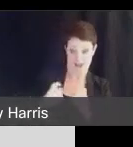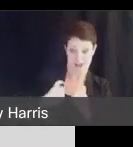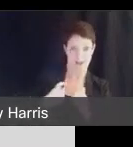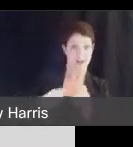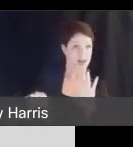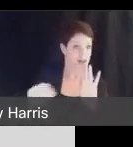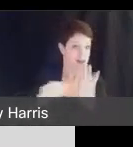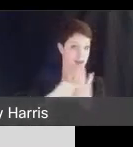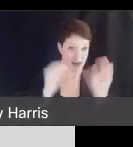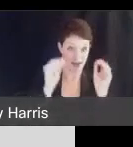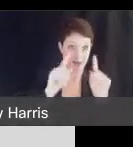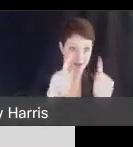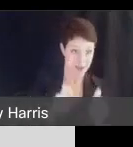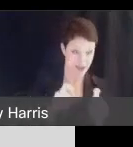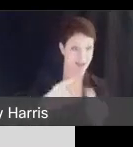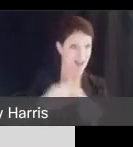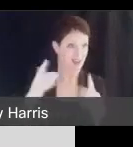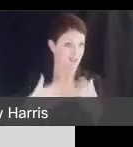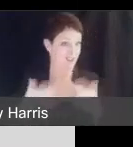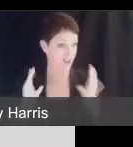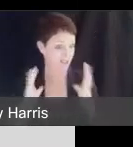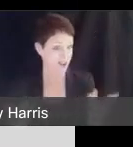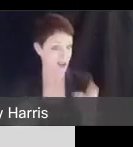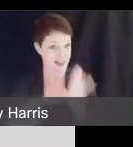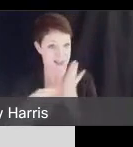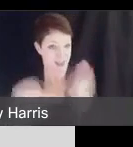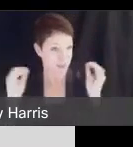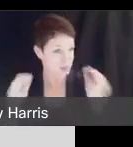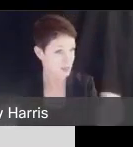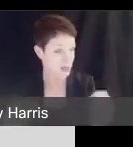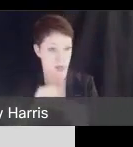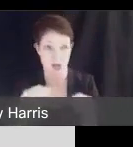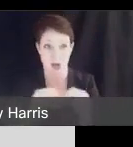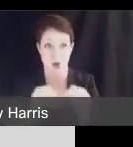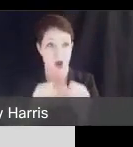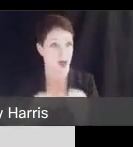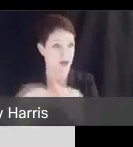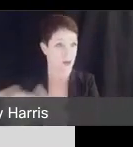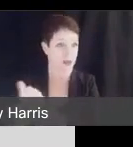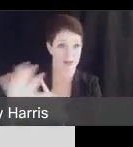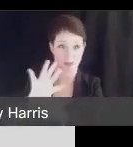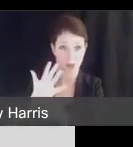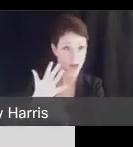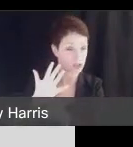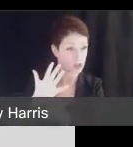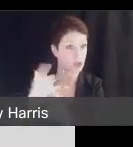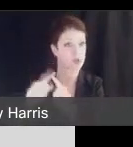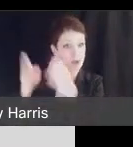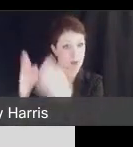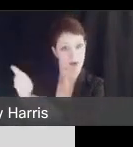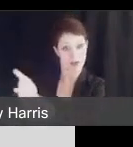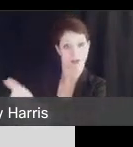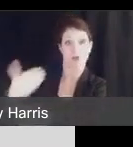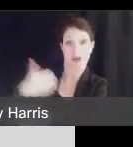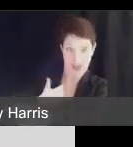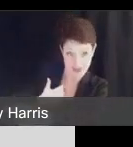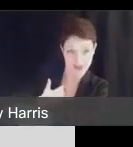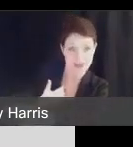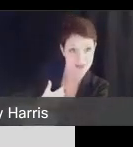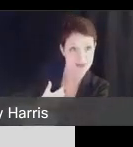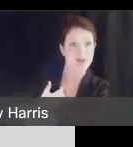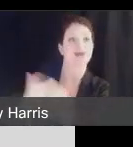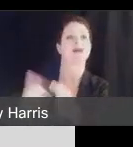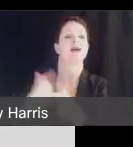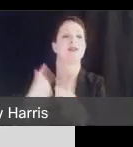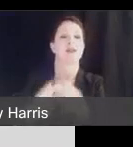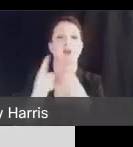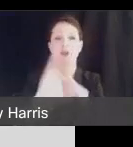of COVID-19, and have not had ongoing exposure to someone with COVID-19, then your quarantine ends